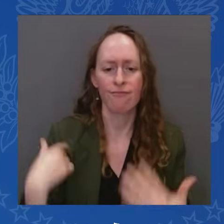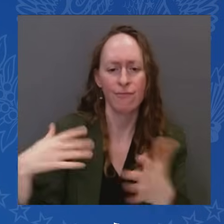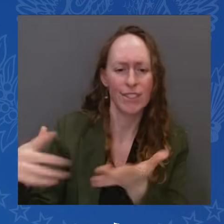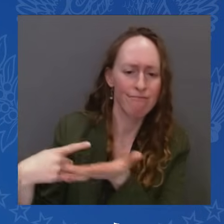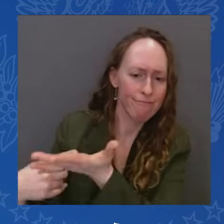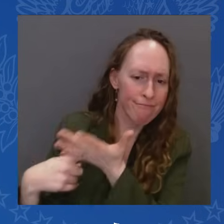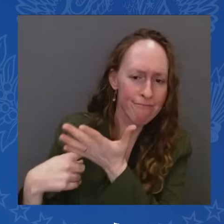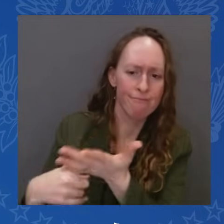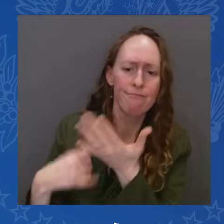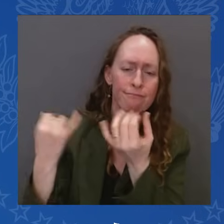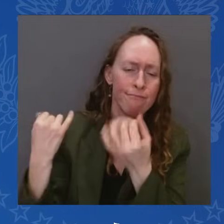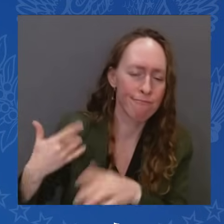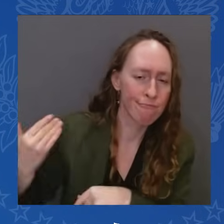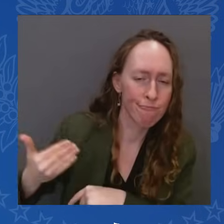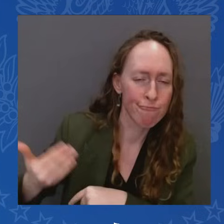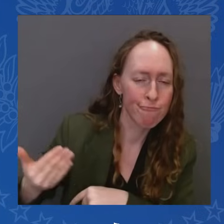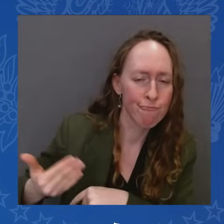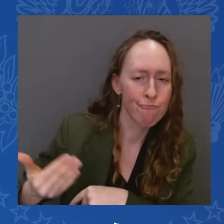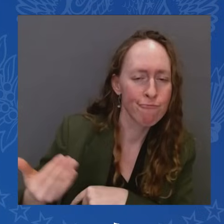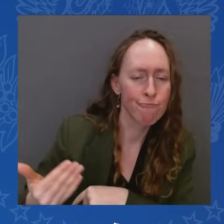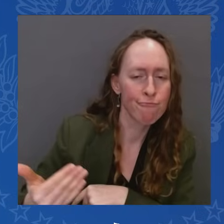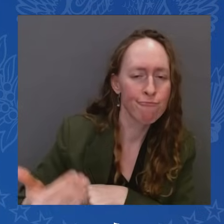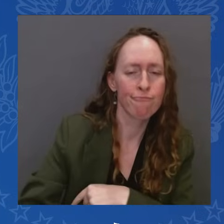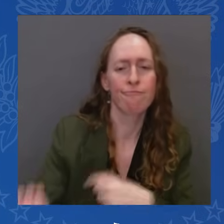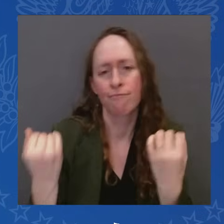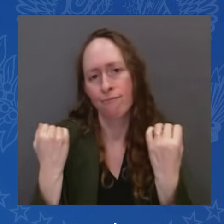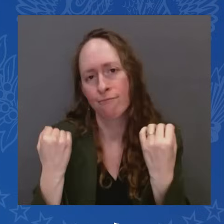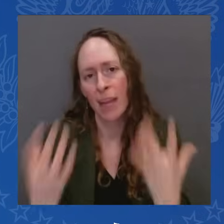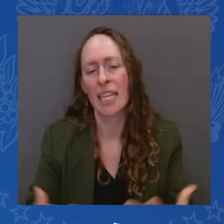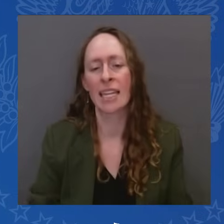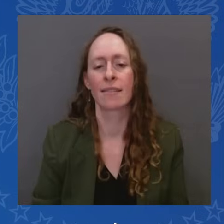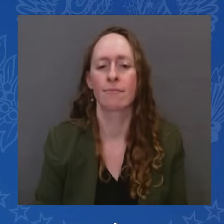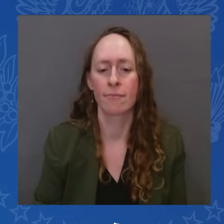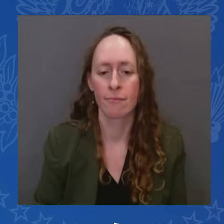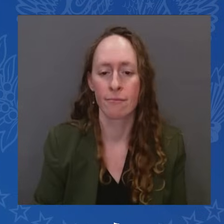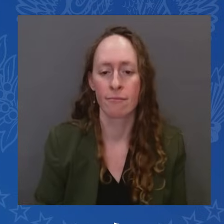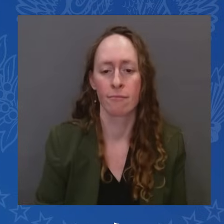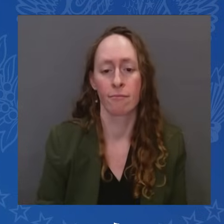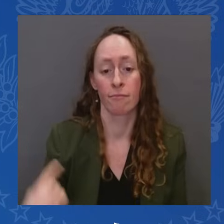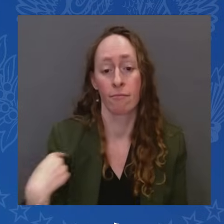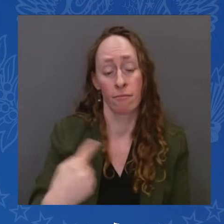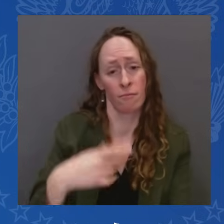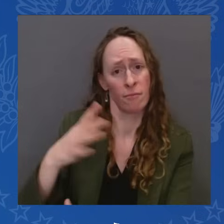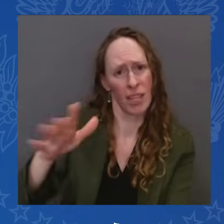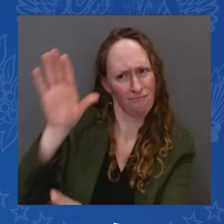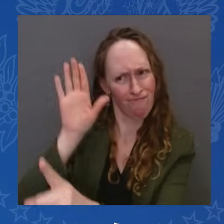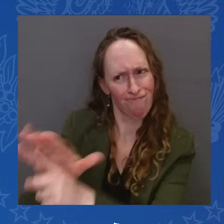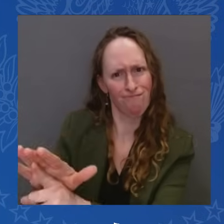because they're an independent nation that's being -- I mean, the brutality, the inhumanity,